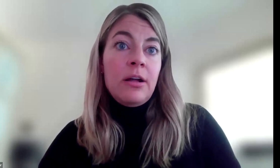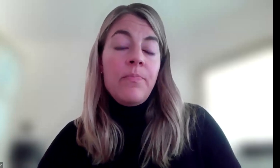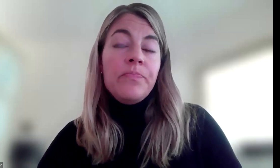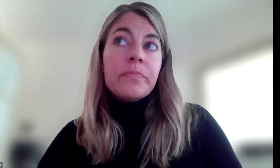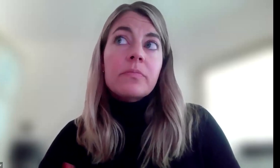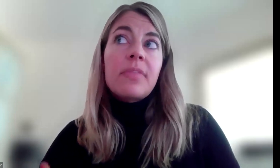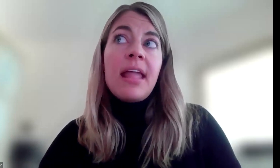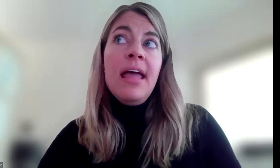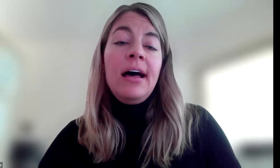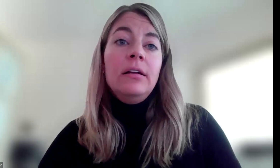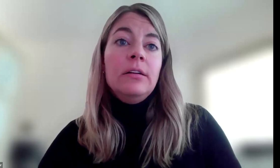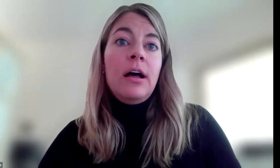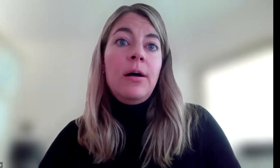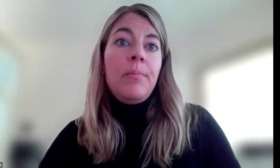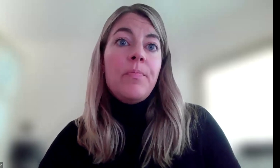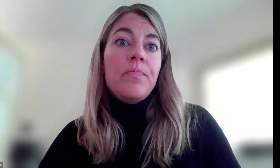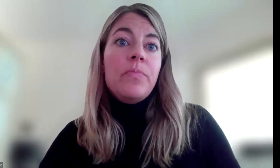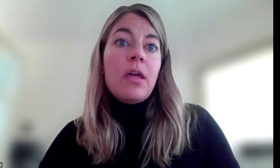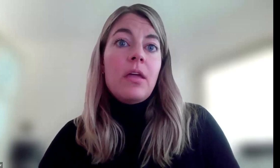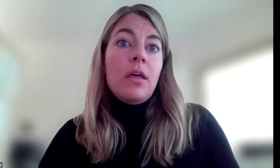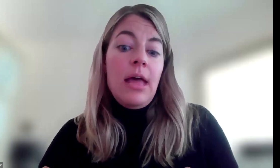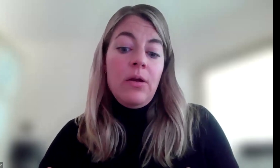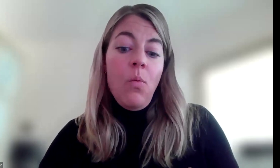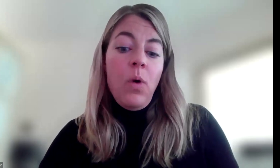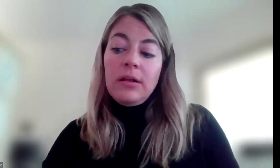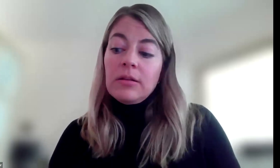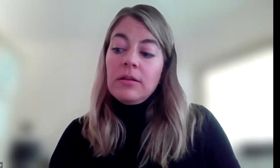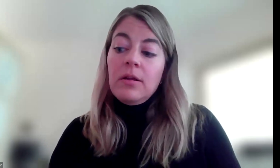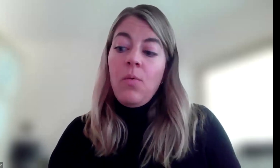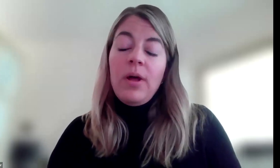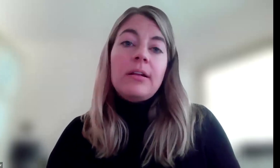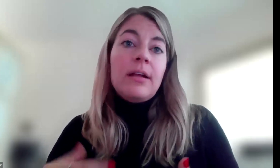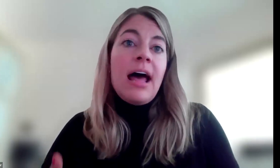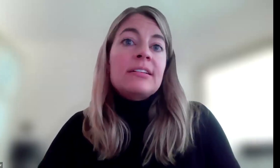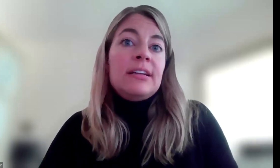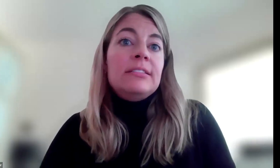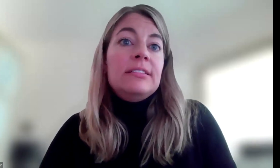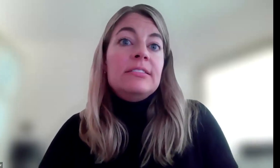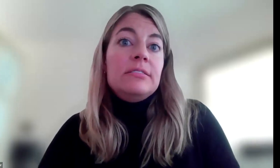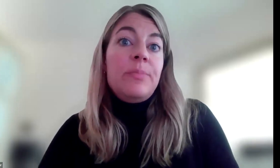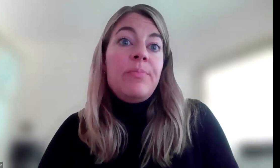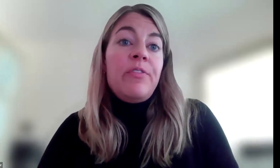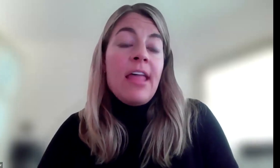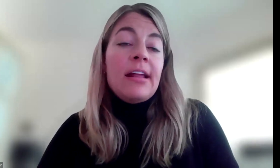within the system. And -- and what -- what access needs to be provided to people with